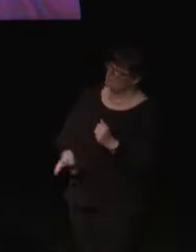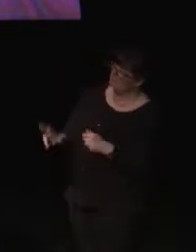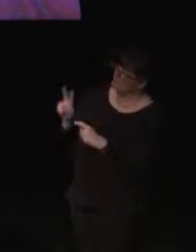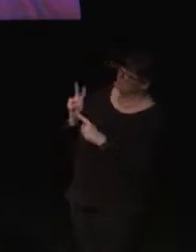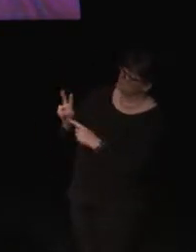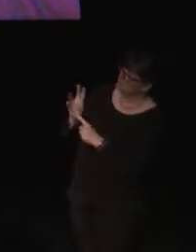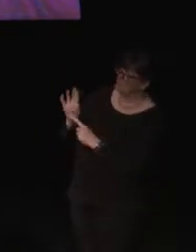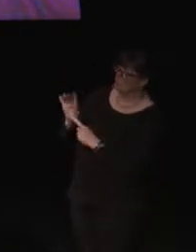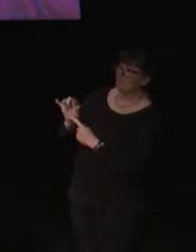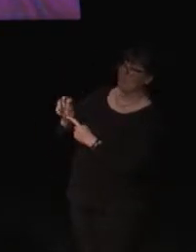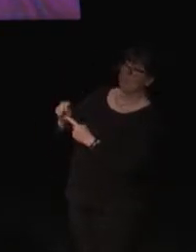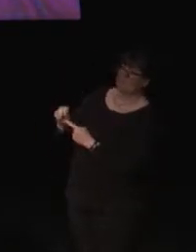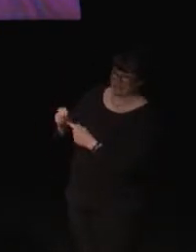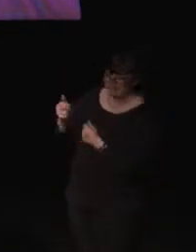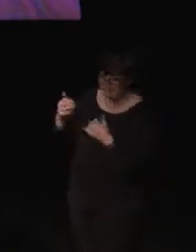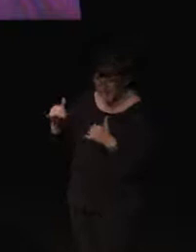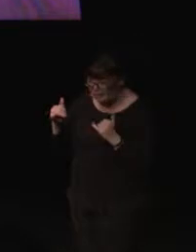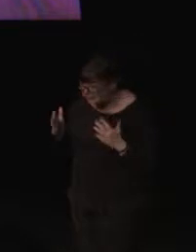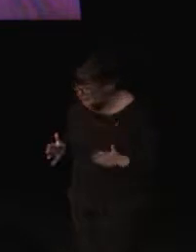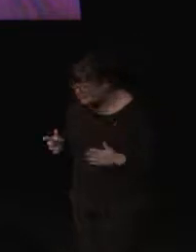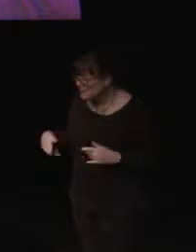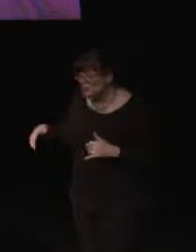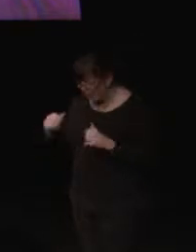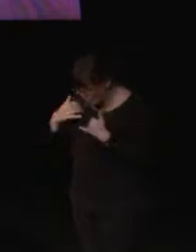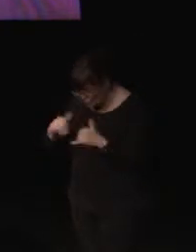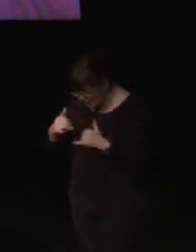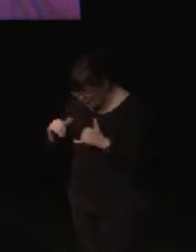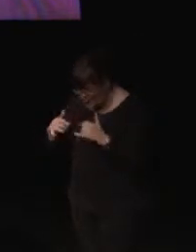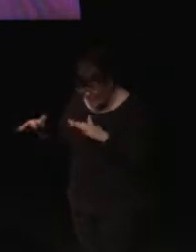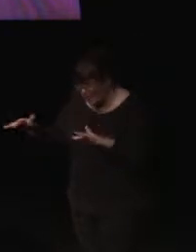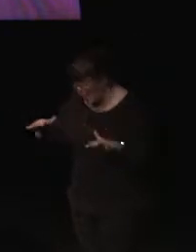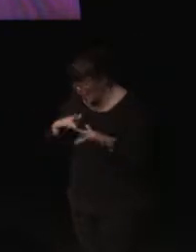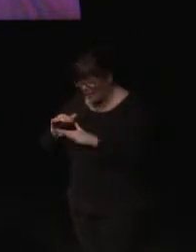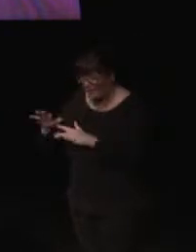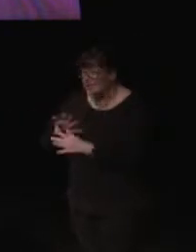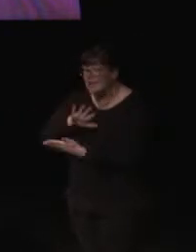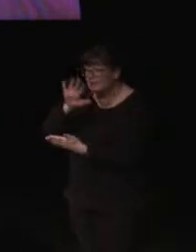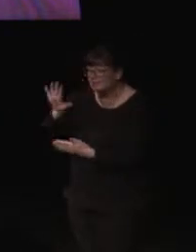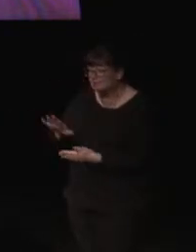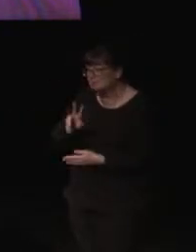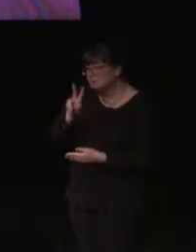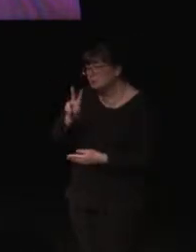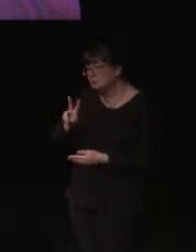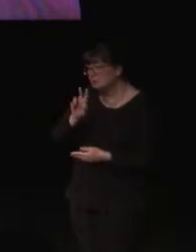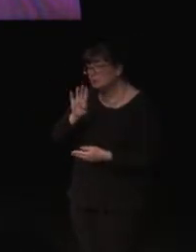people out there trying to play games, and roughly in that 2 billion, I think it's on the order of...